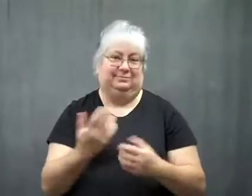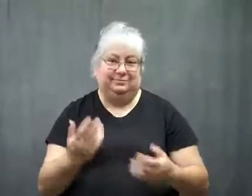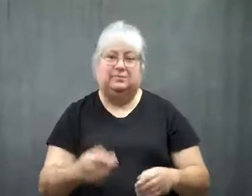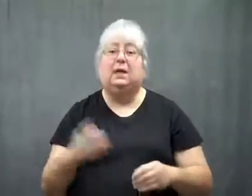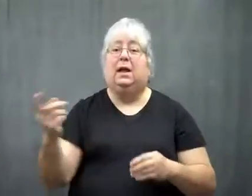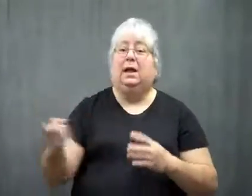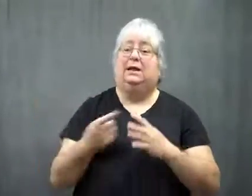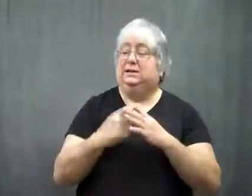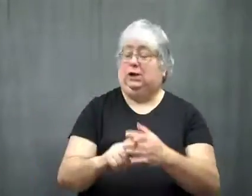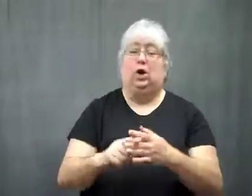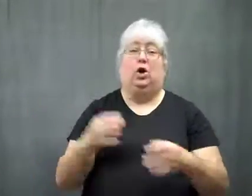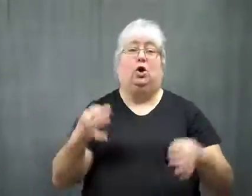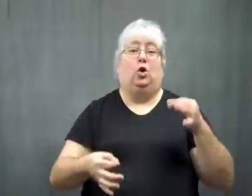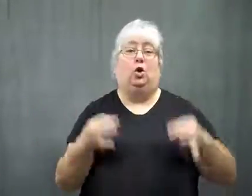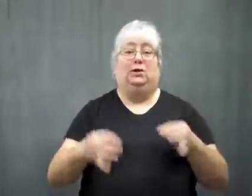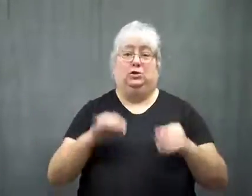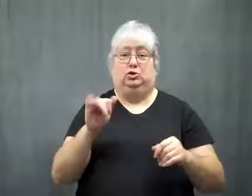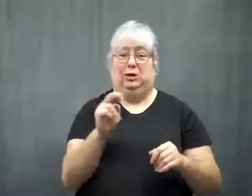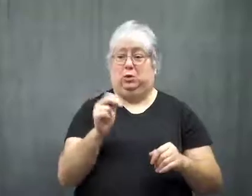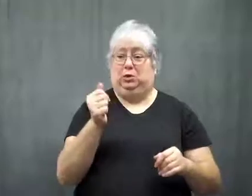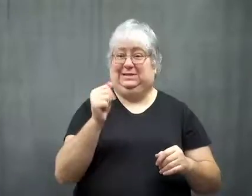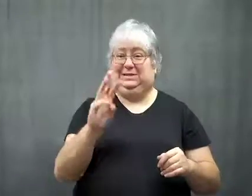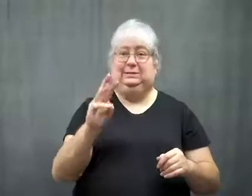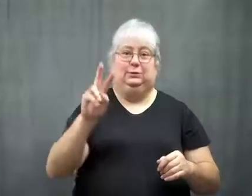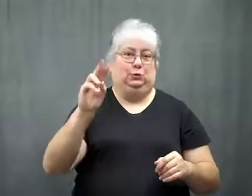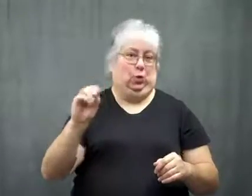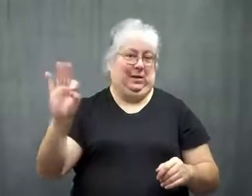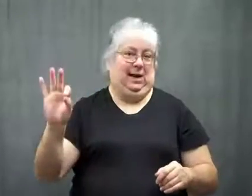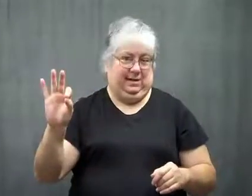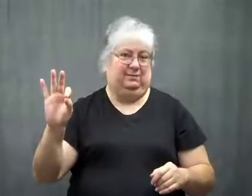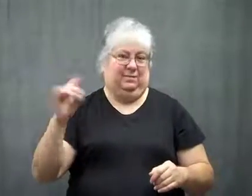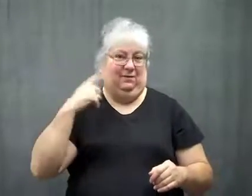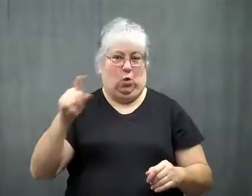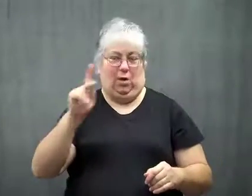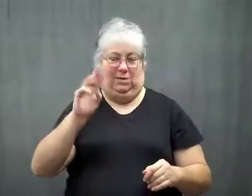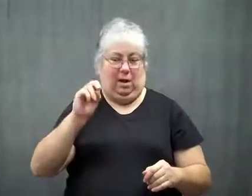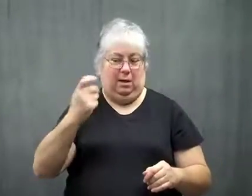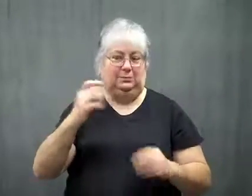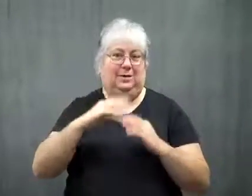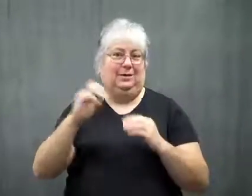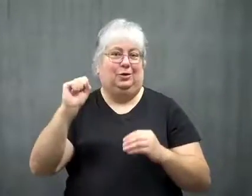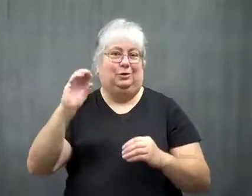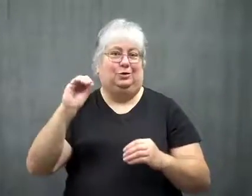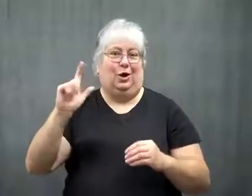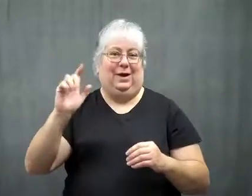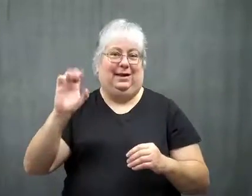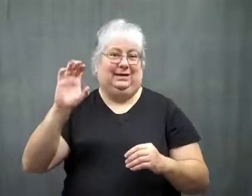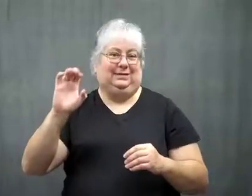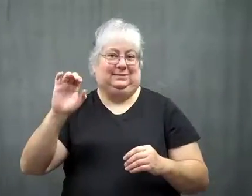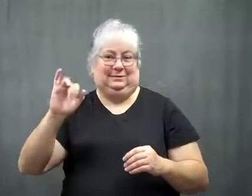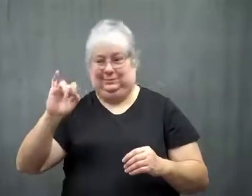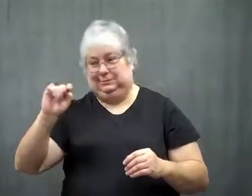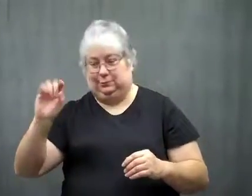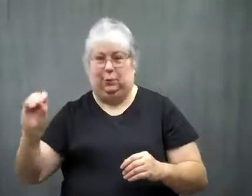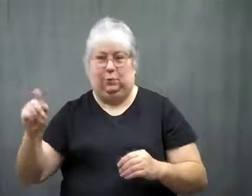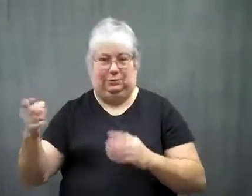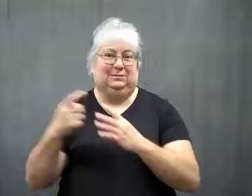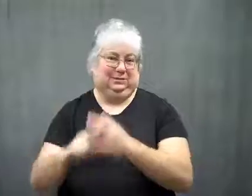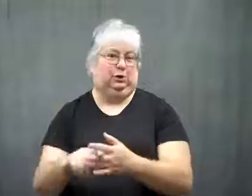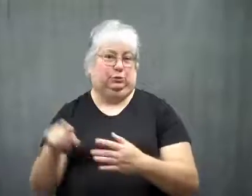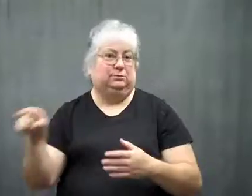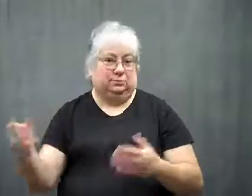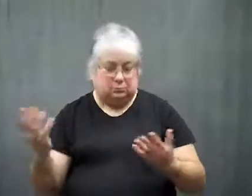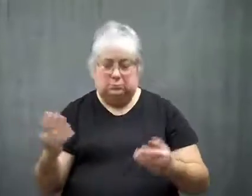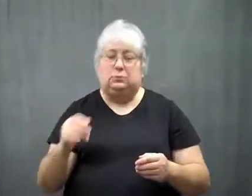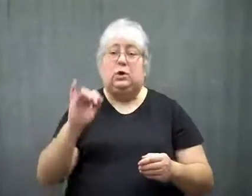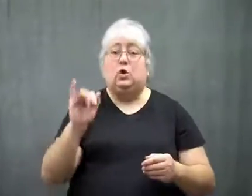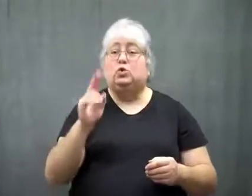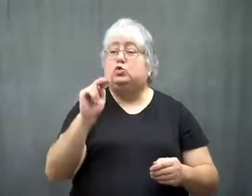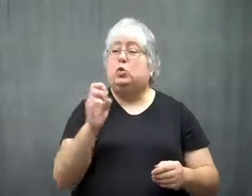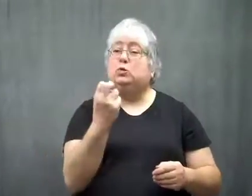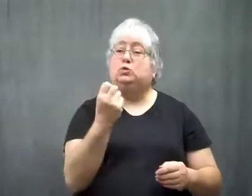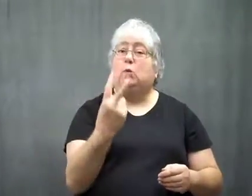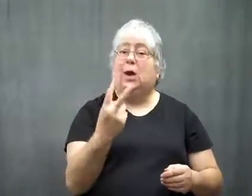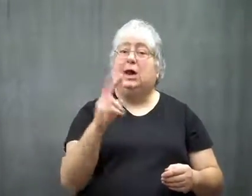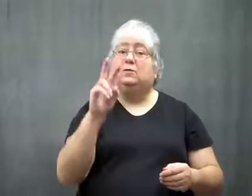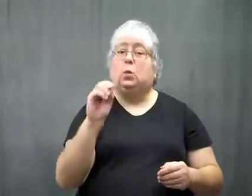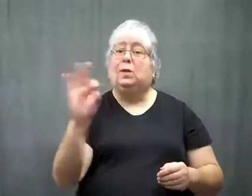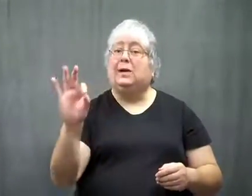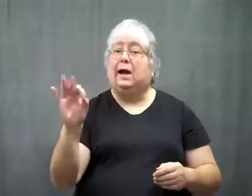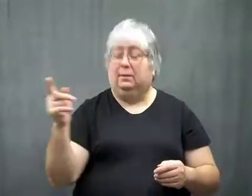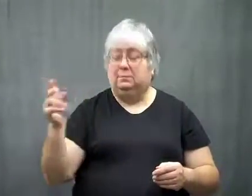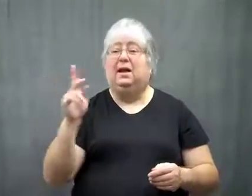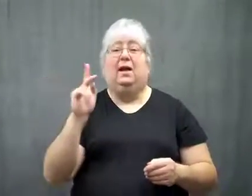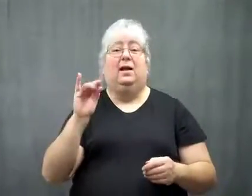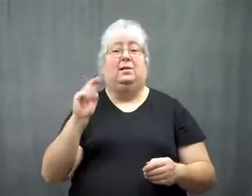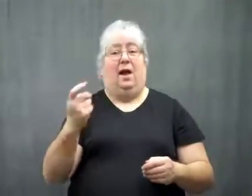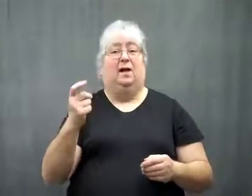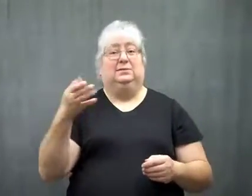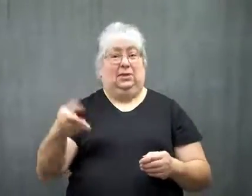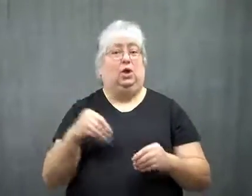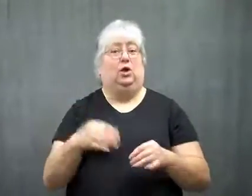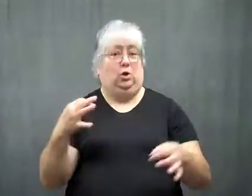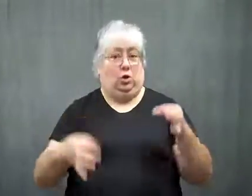Knox and Sollecito's trial started January 9th.